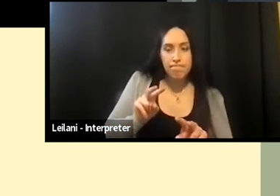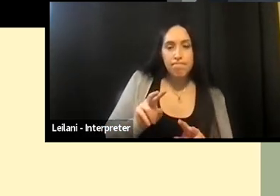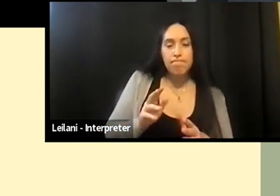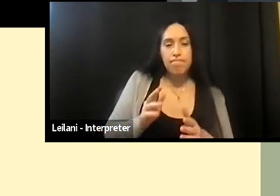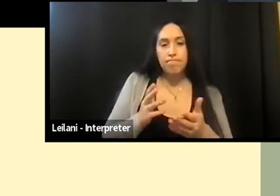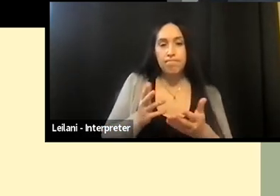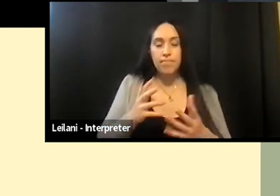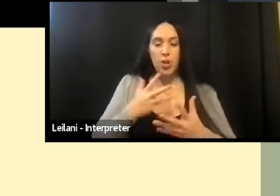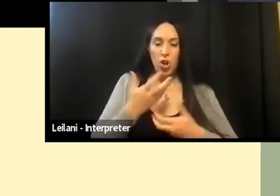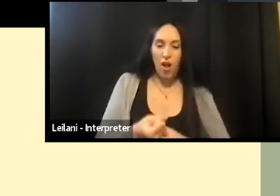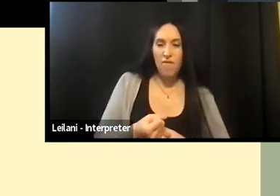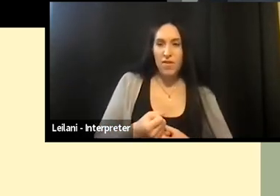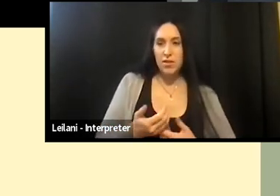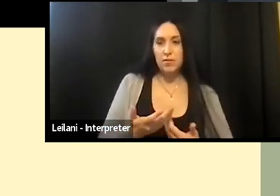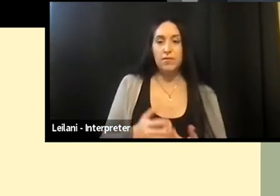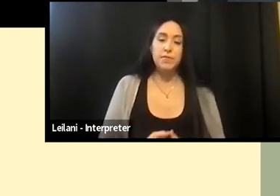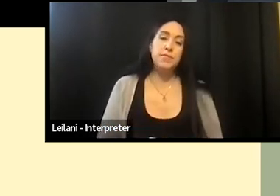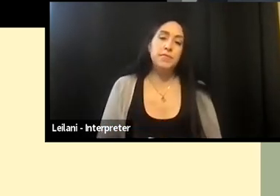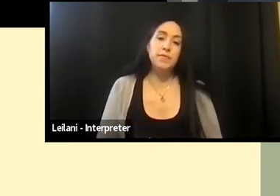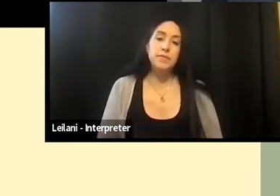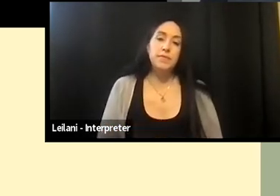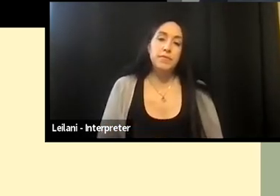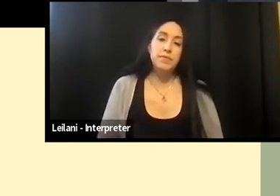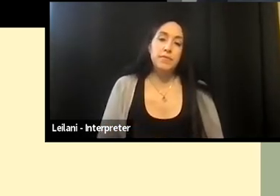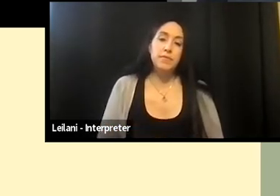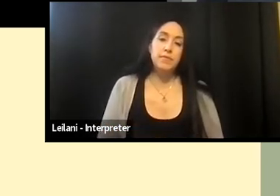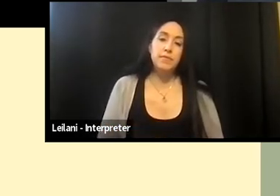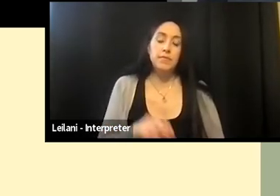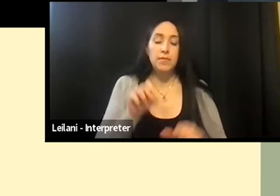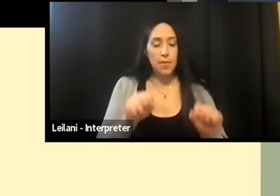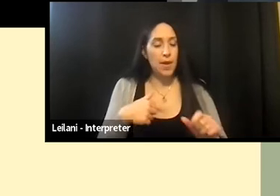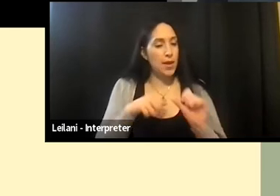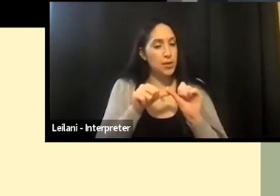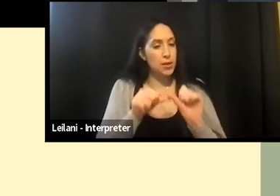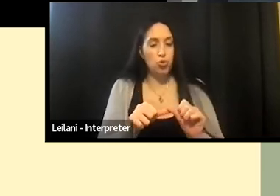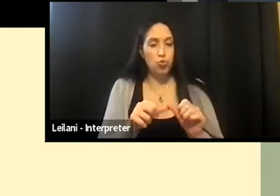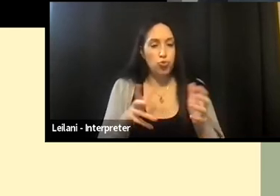May I continually cultivate the ground of peace for myself and others